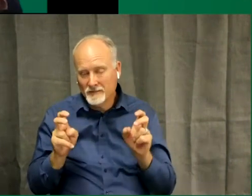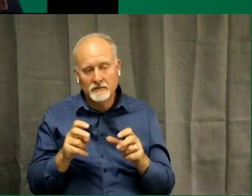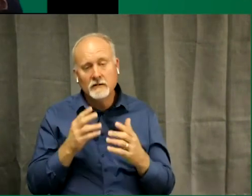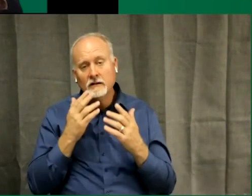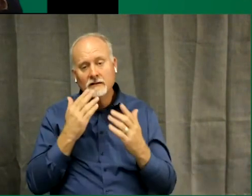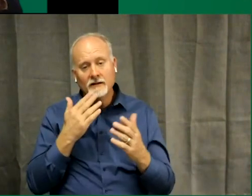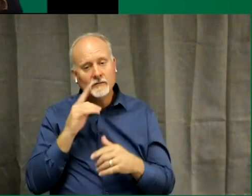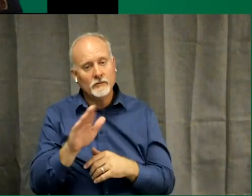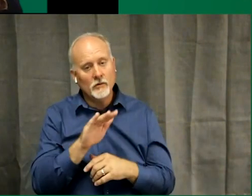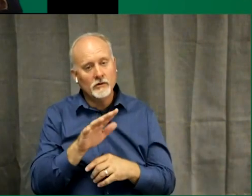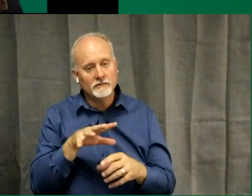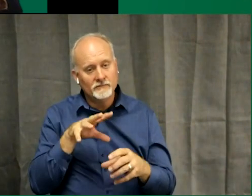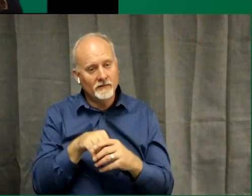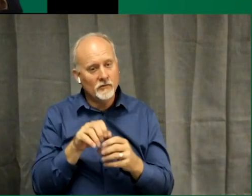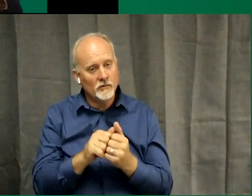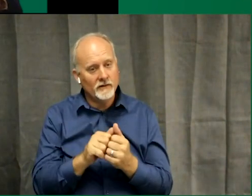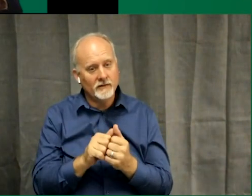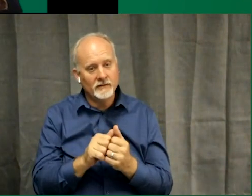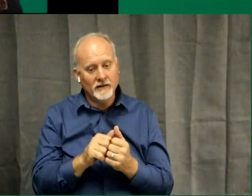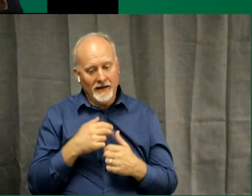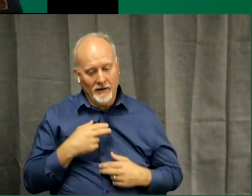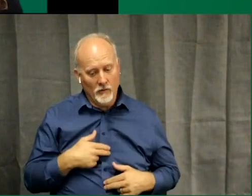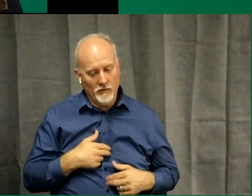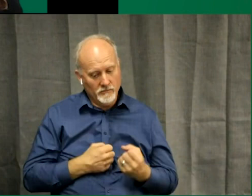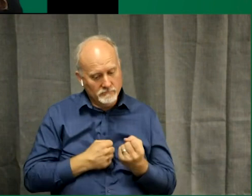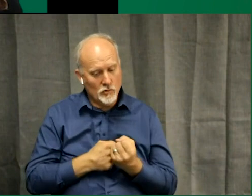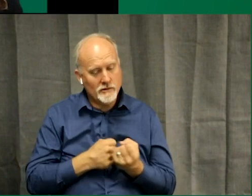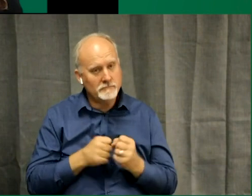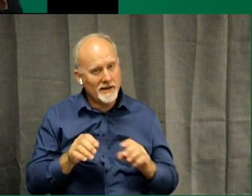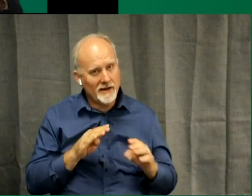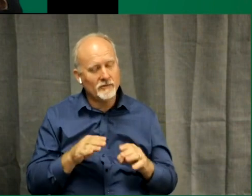participating in those health-promoting behaviors i hope that you'll commit to continuing to do that